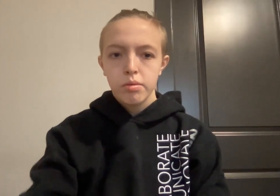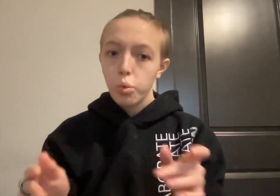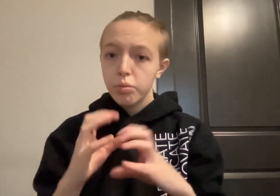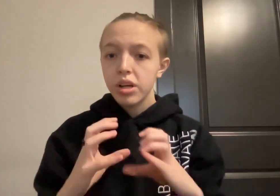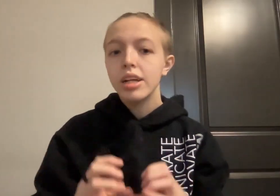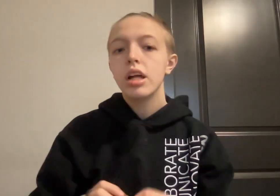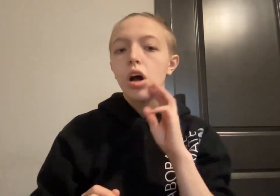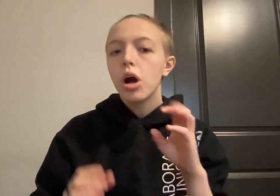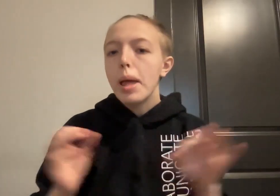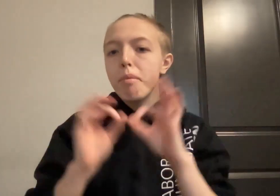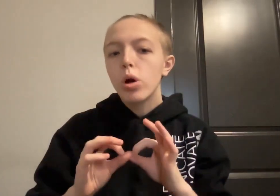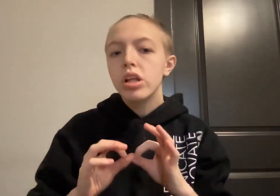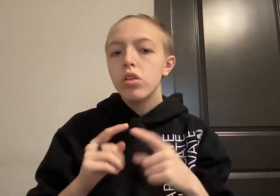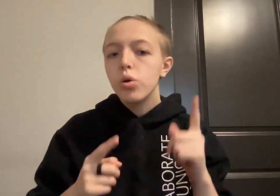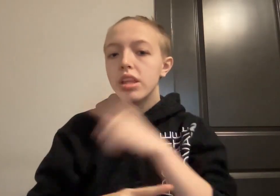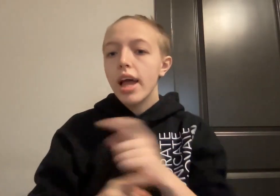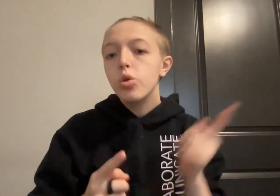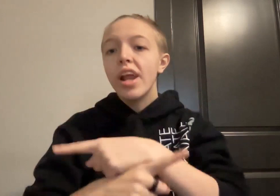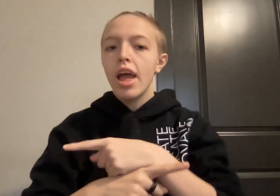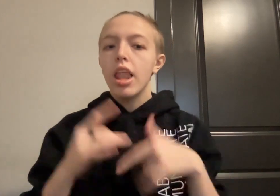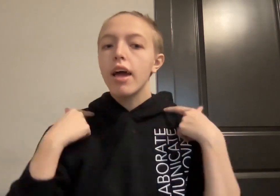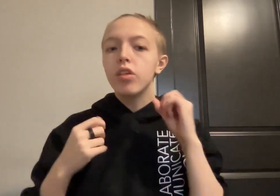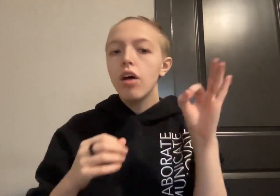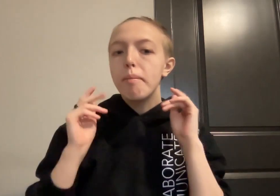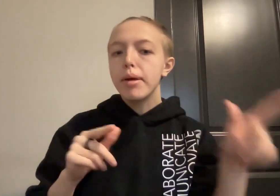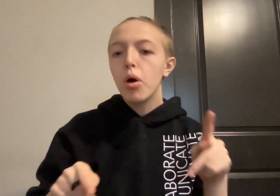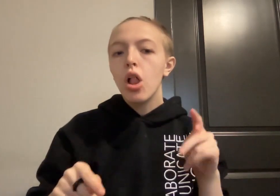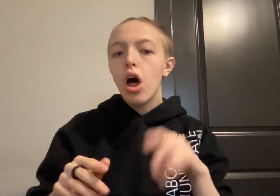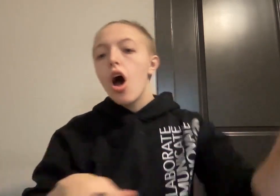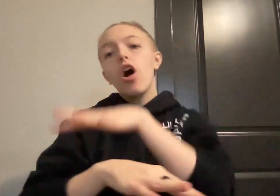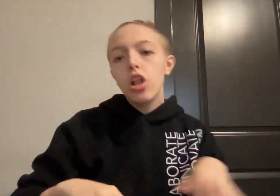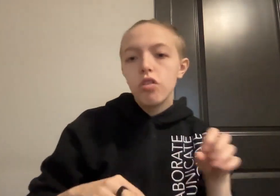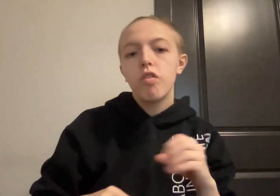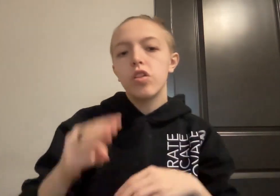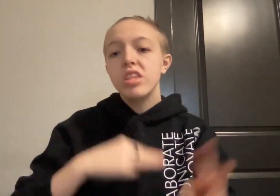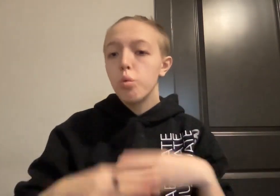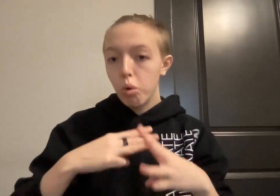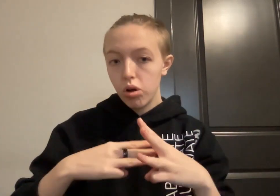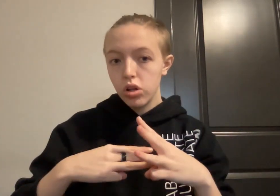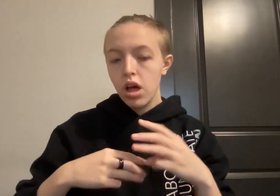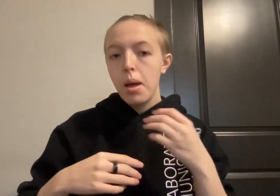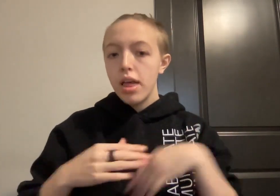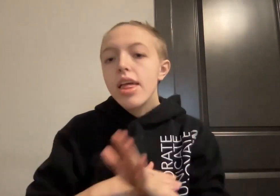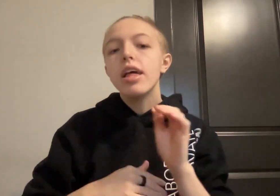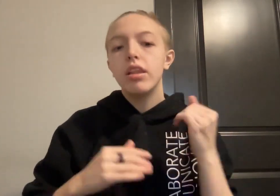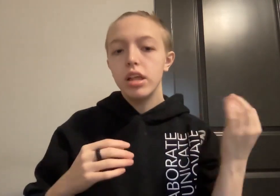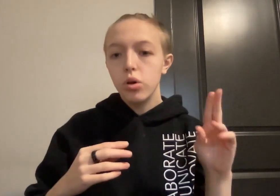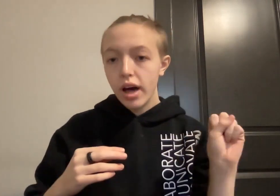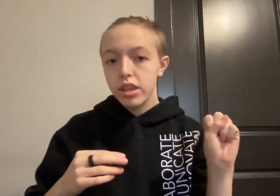The communication are important to the day to day lives of people all over the world and the U.S..